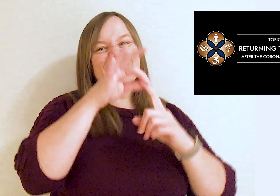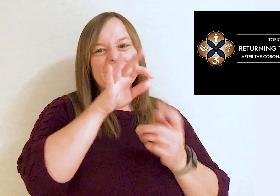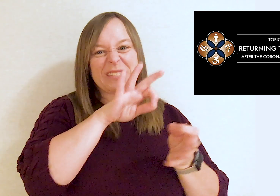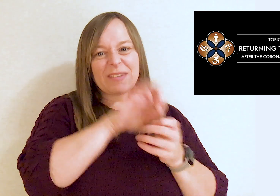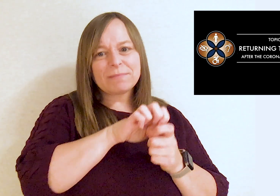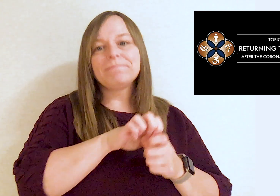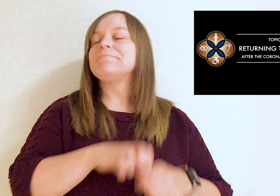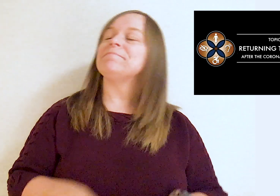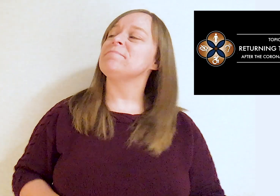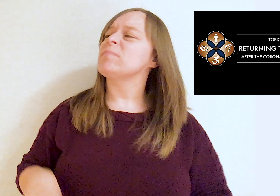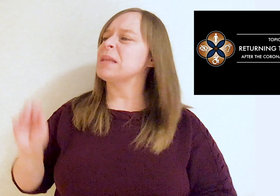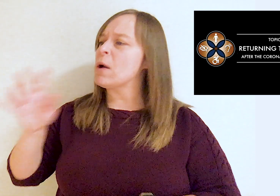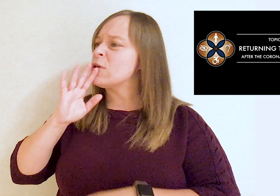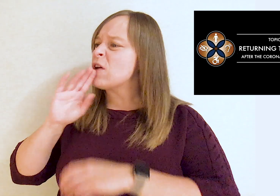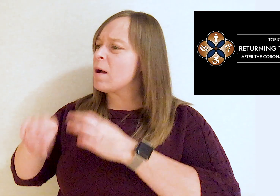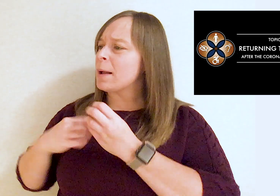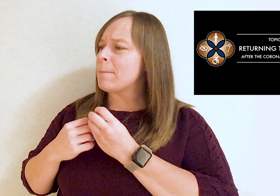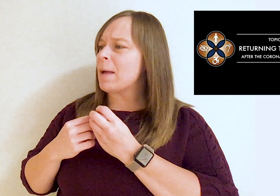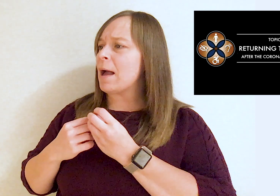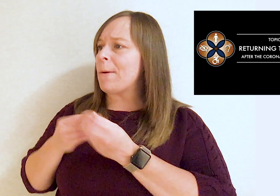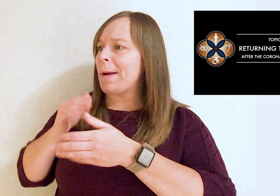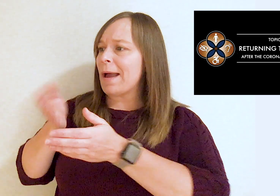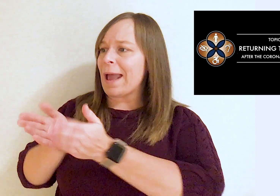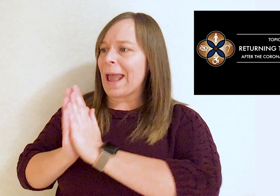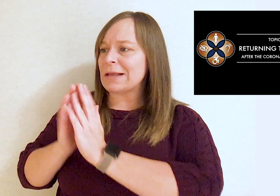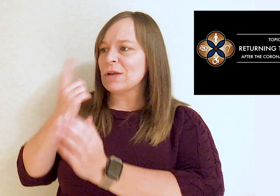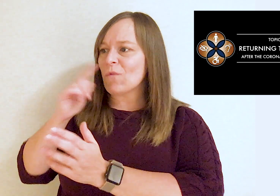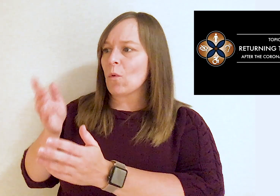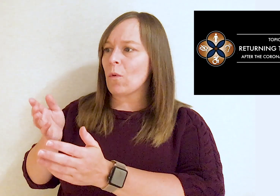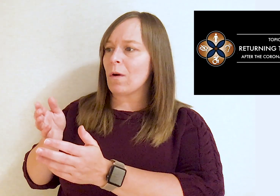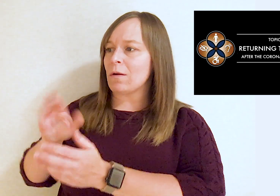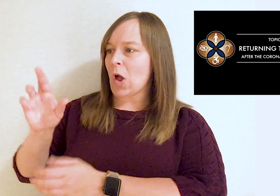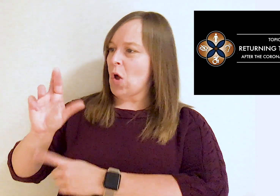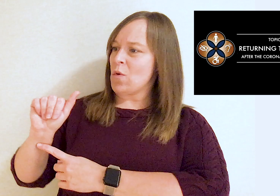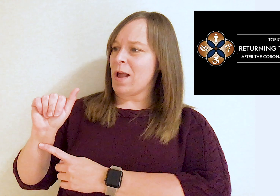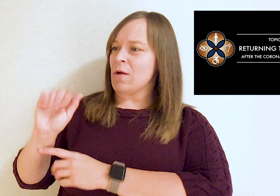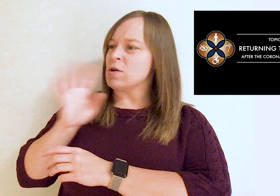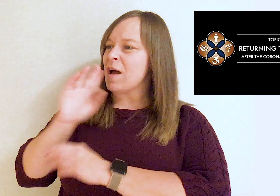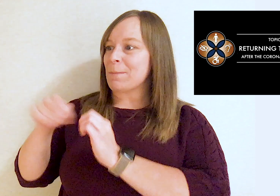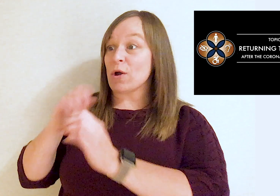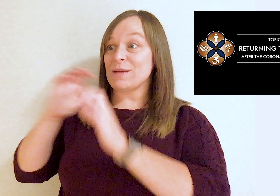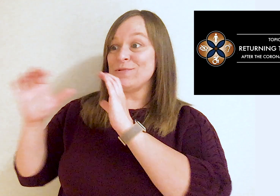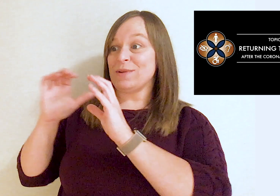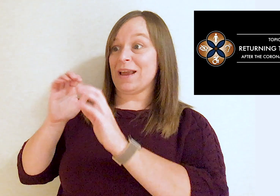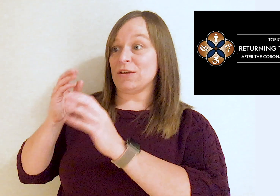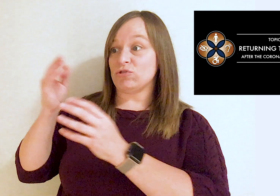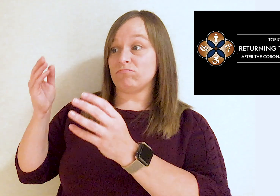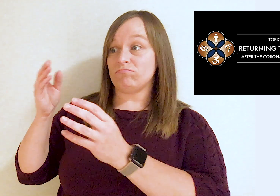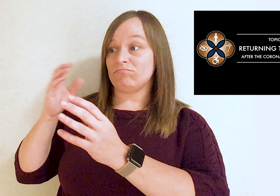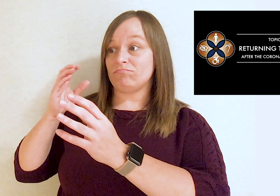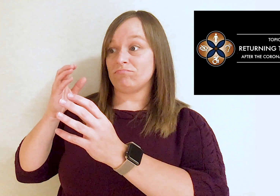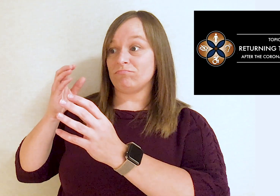K: And so as we talk about planning for-- asking for accommodations, really we're talking about communication as being key in best